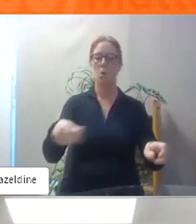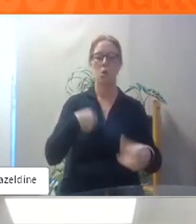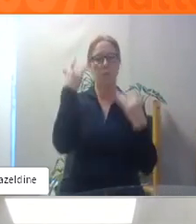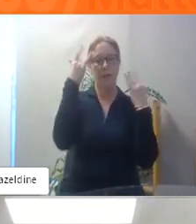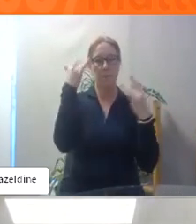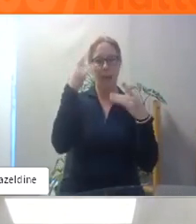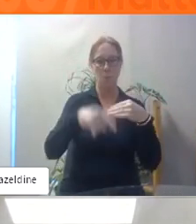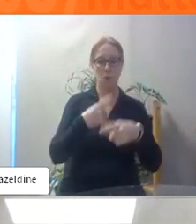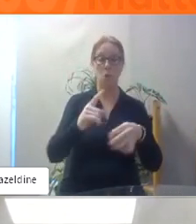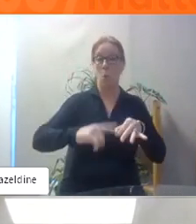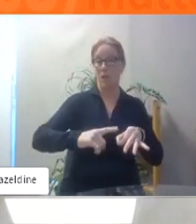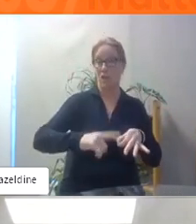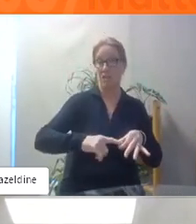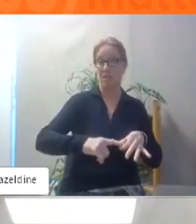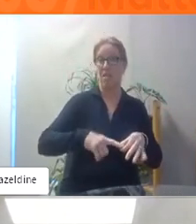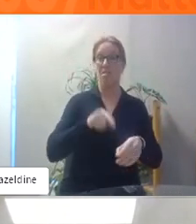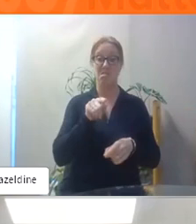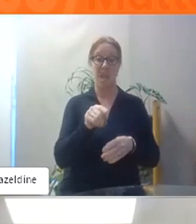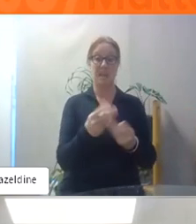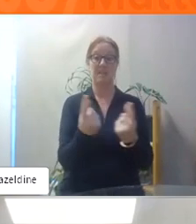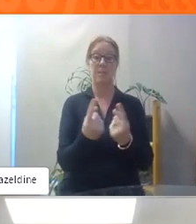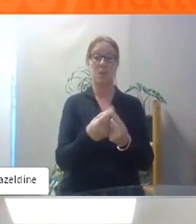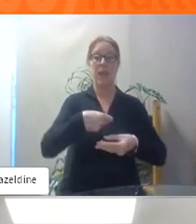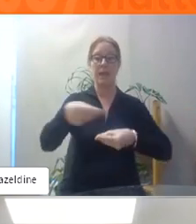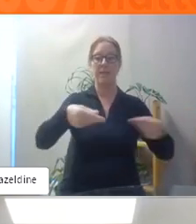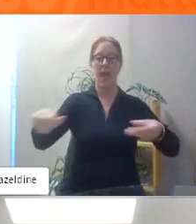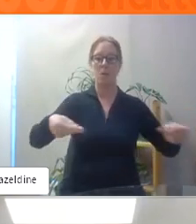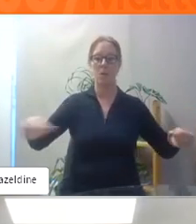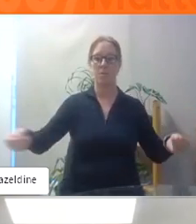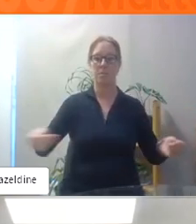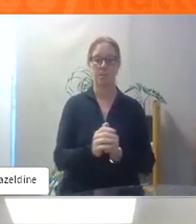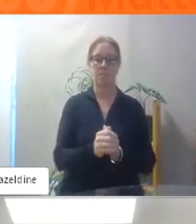and perhaps that's something we can circulate out to everyone.